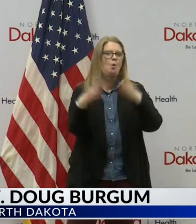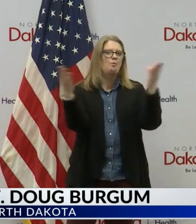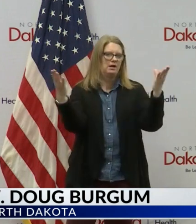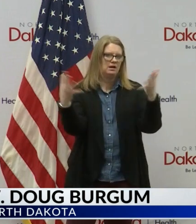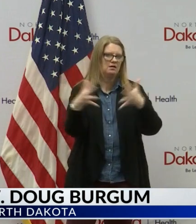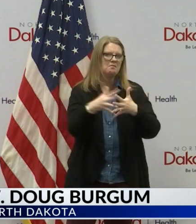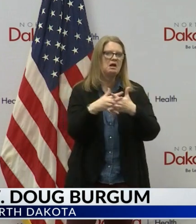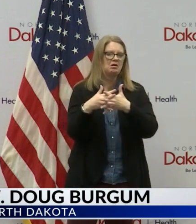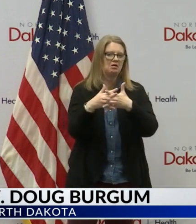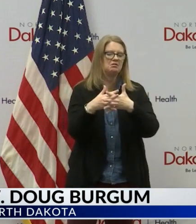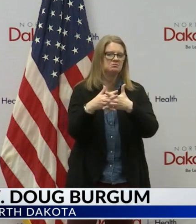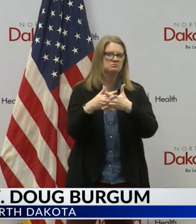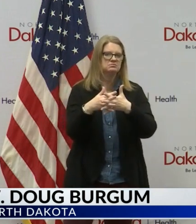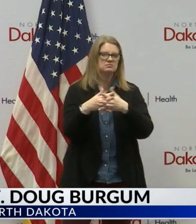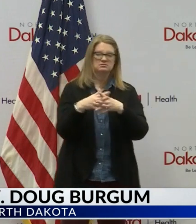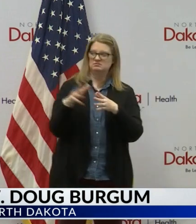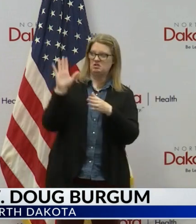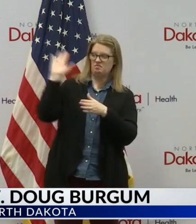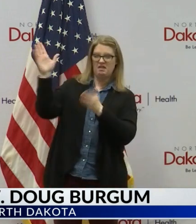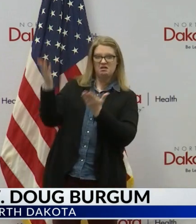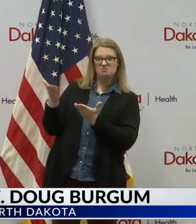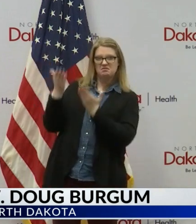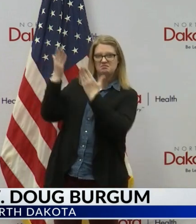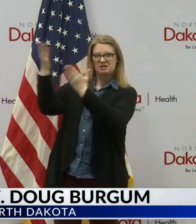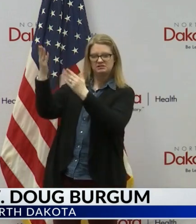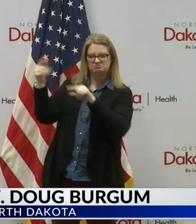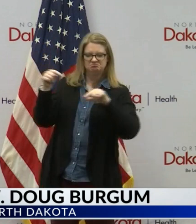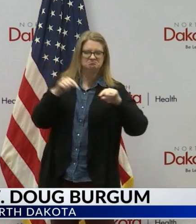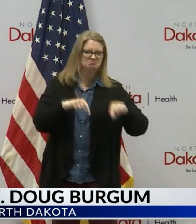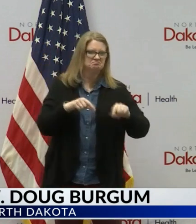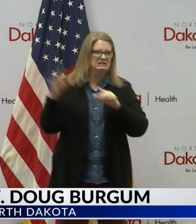CAPACITY. EXCITE EXCITING TO SEE THAT THE